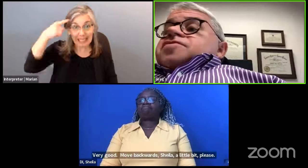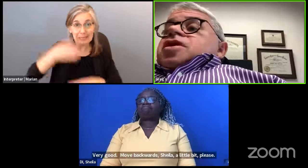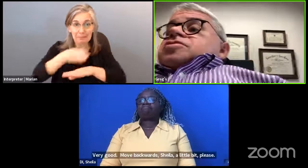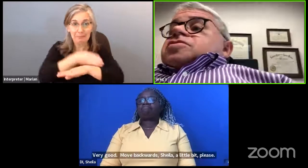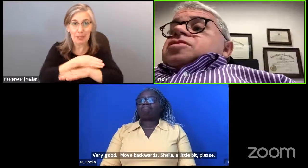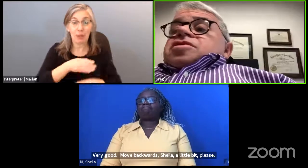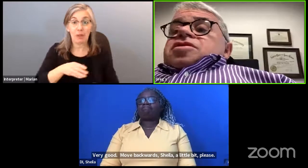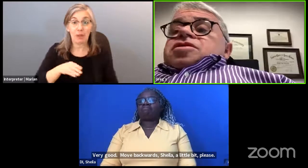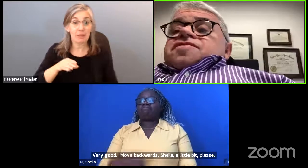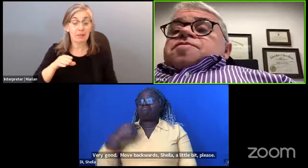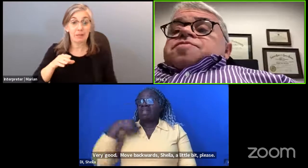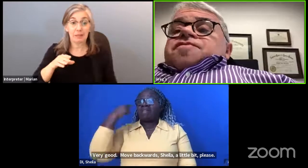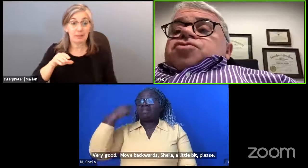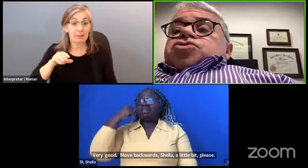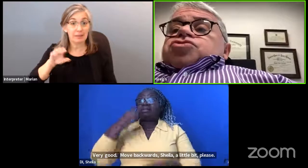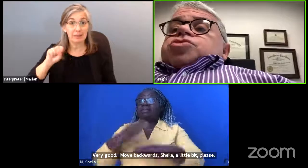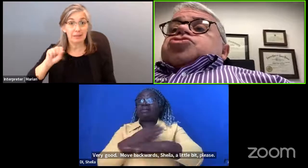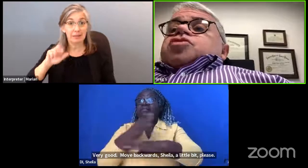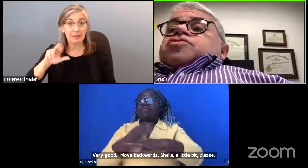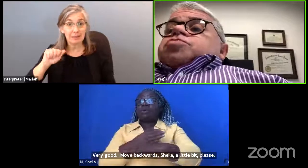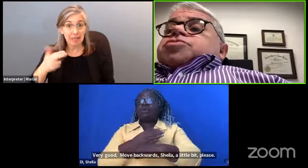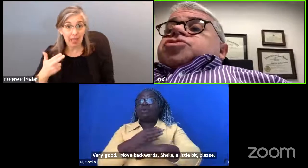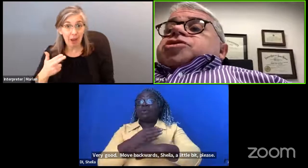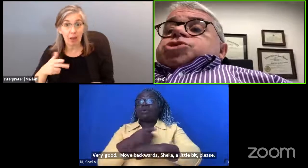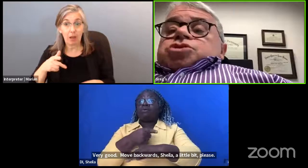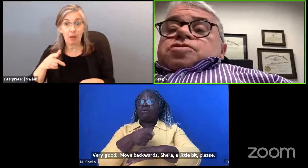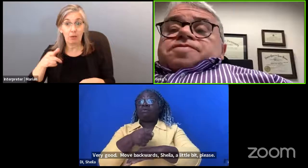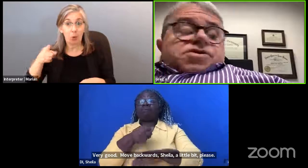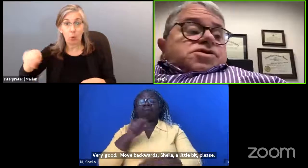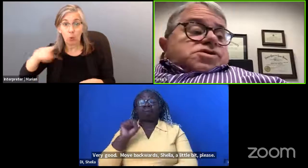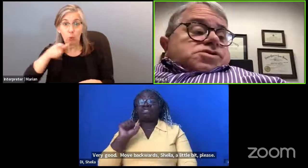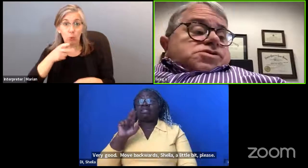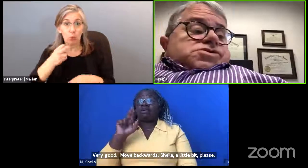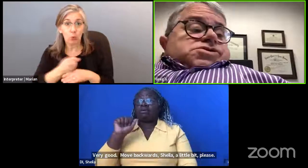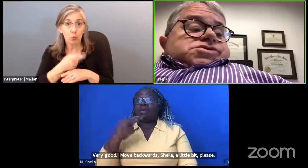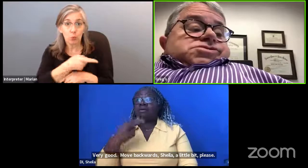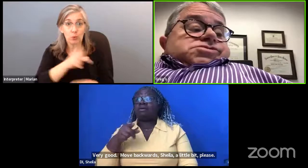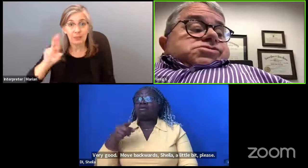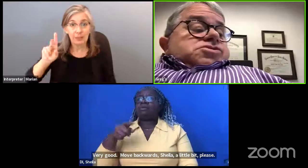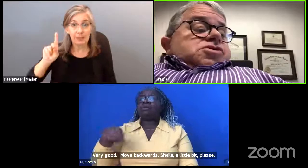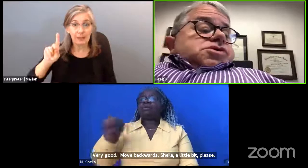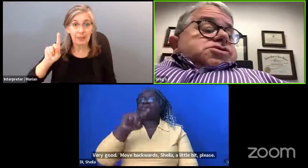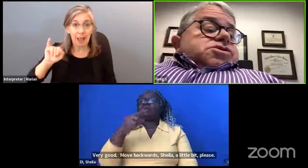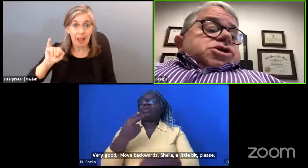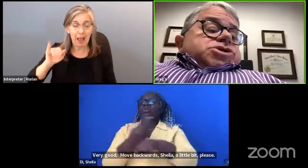If not, for folks using the service, please let us know. All right.